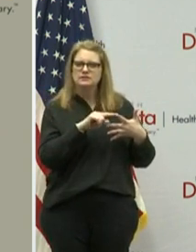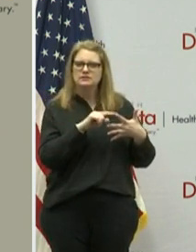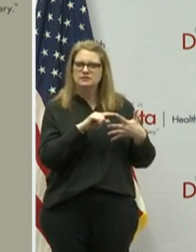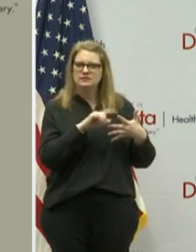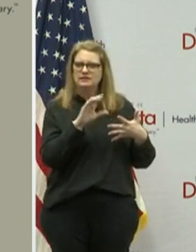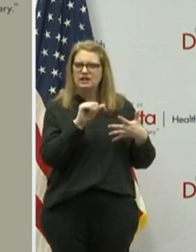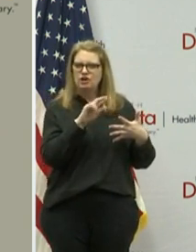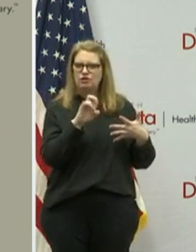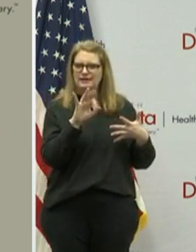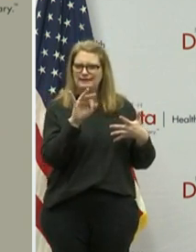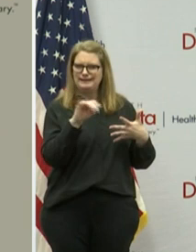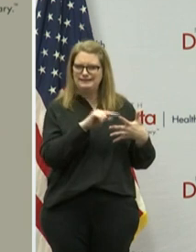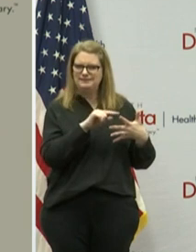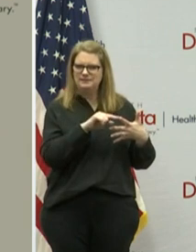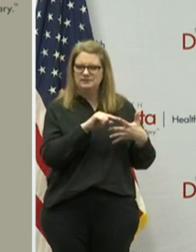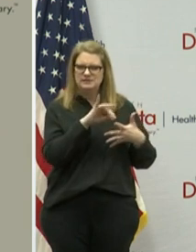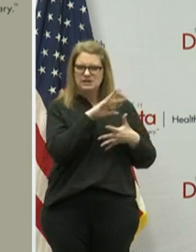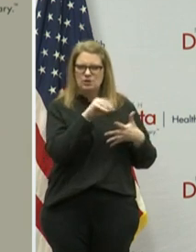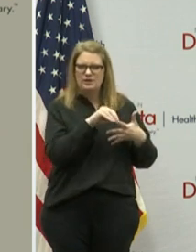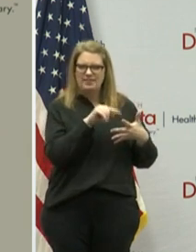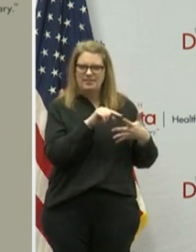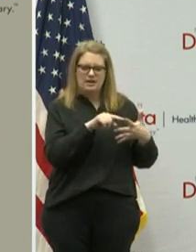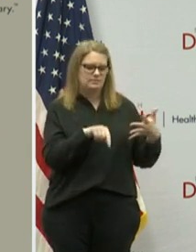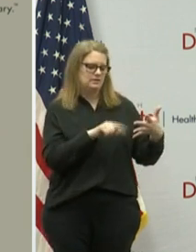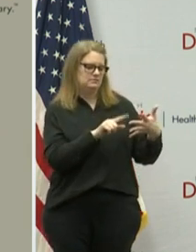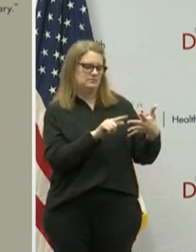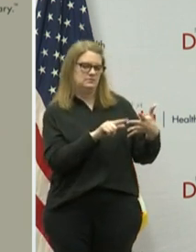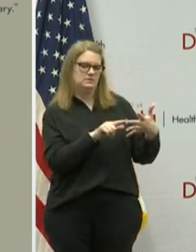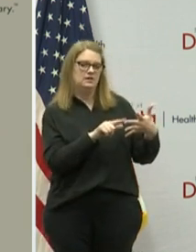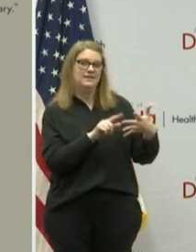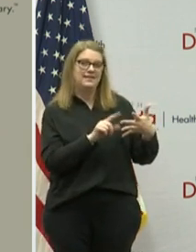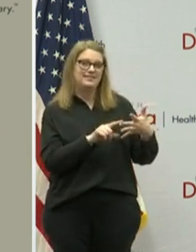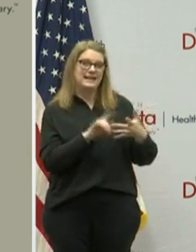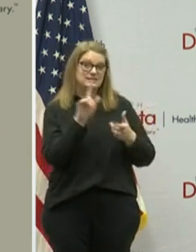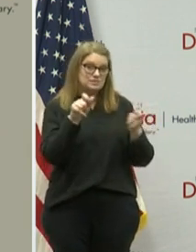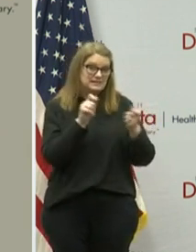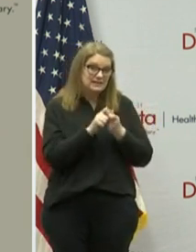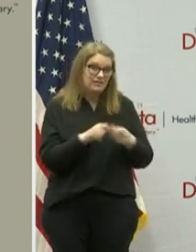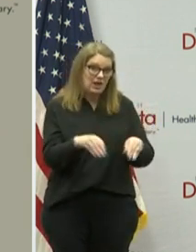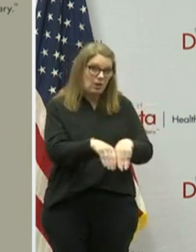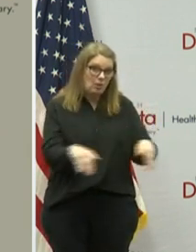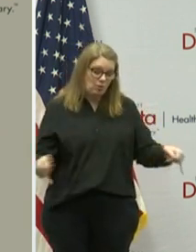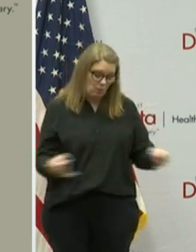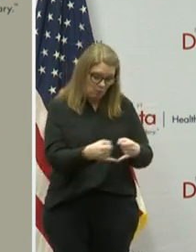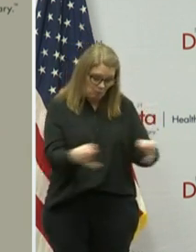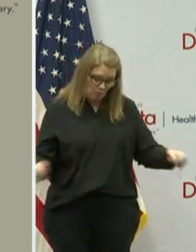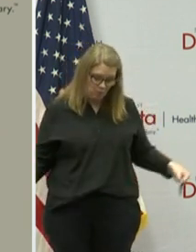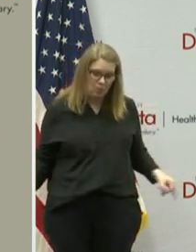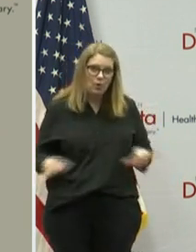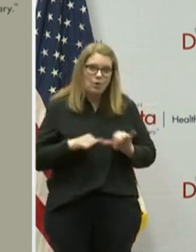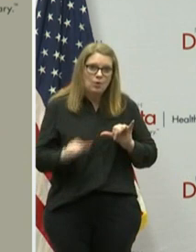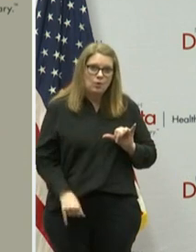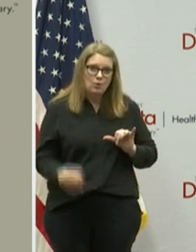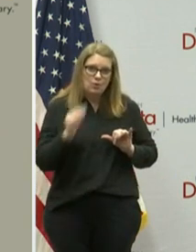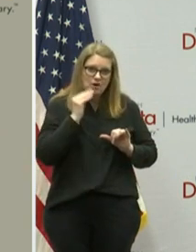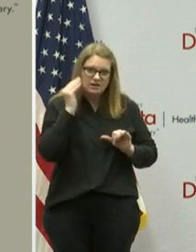WE'LL TALK MORE LATER ABOUT CARE 19, THE MOBILE APPLICATIONS IS ANOTHER PART AND TECHNOLOGY TO HAVE ROBUST CONTACT TRACING AND INFRASTRUCTURE.